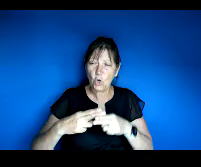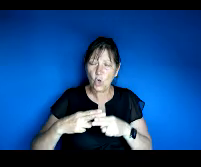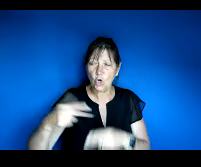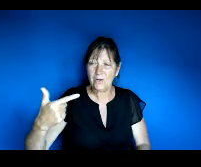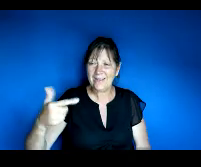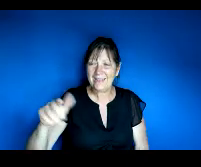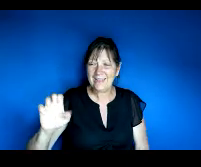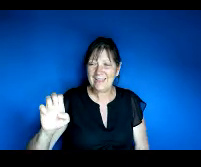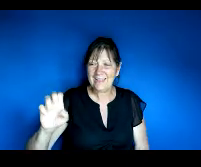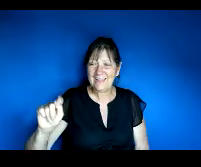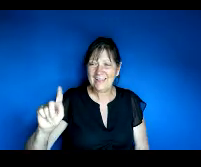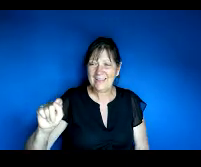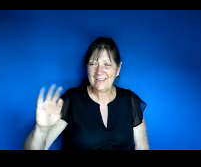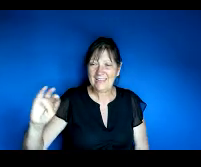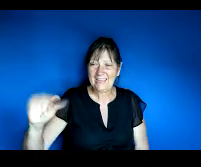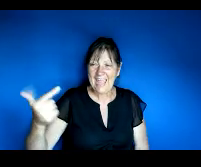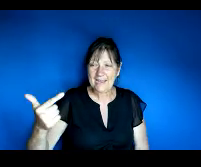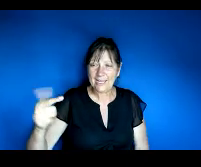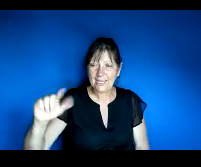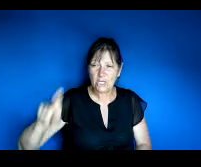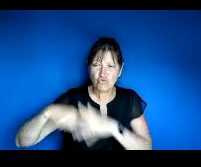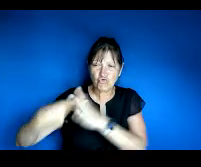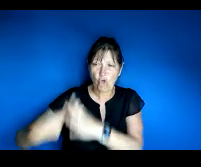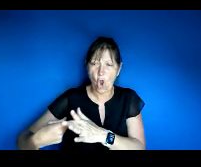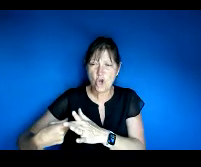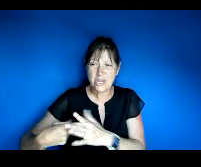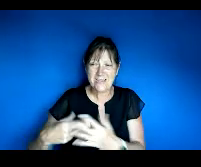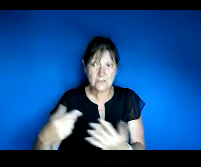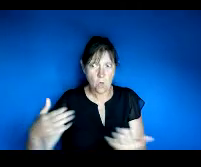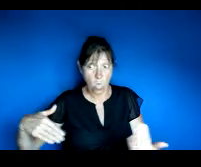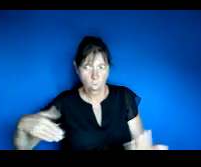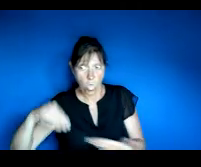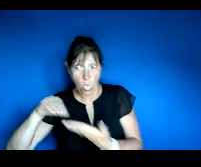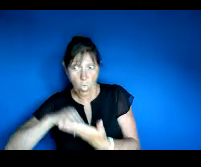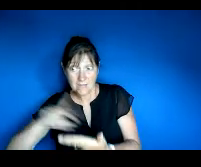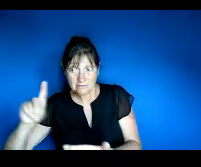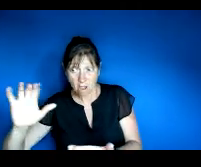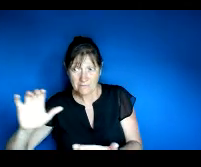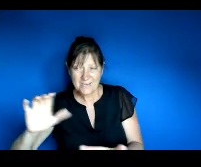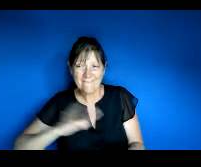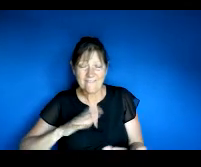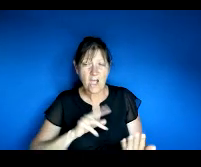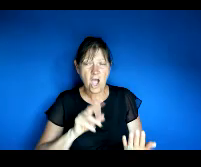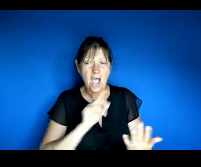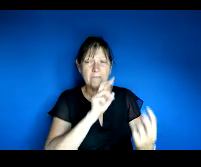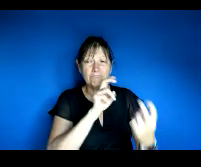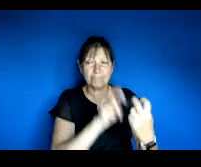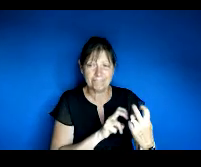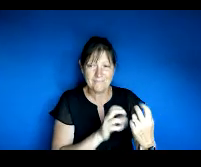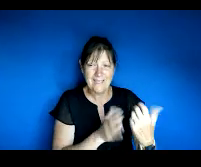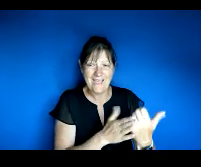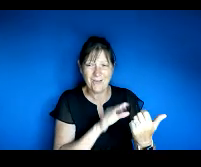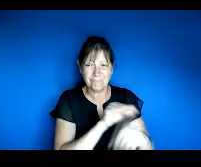And even if you don't have documentation submitted, that might help you determine what you need to submit. As it relates to a deadline,